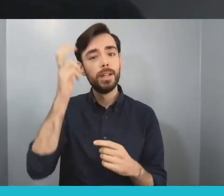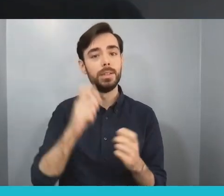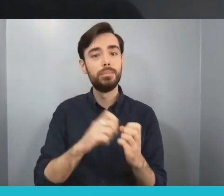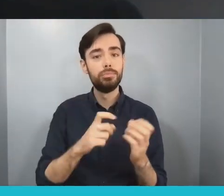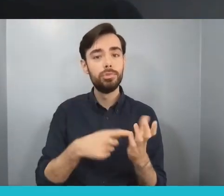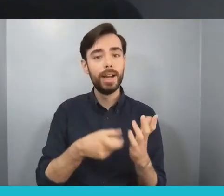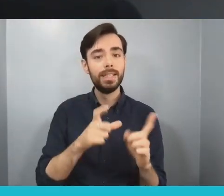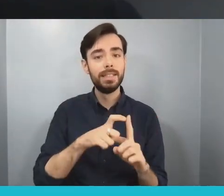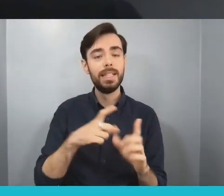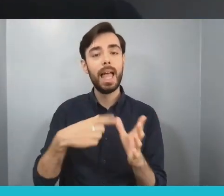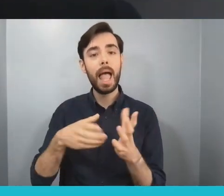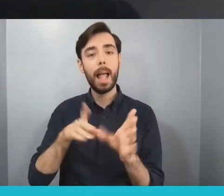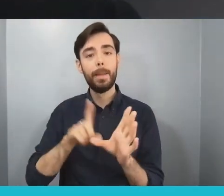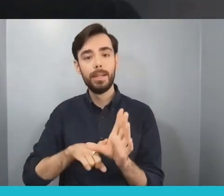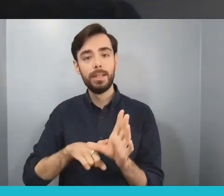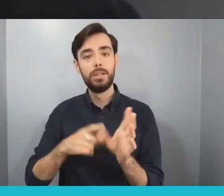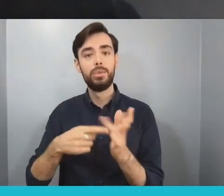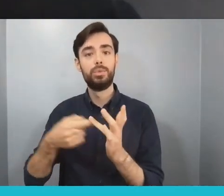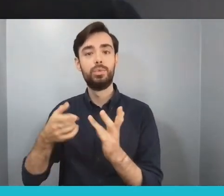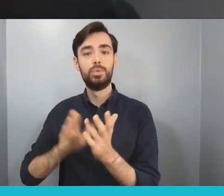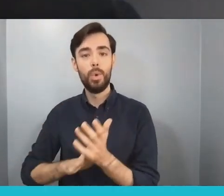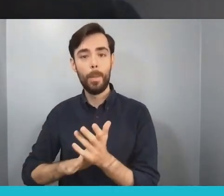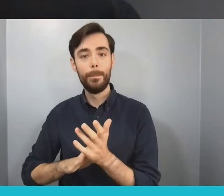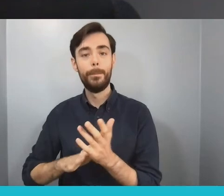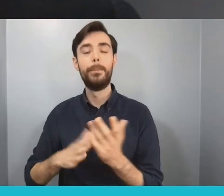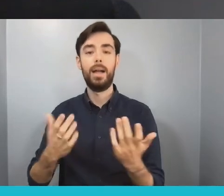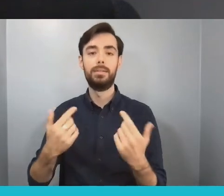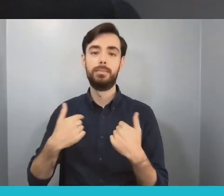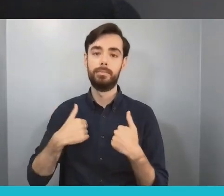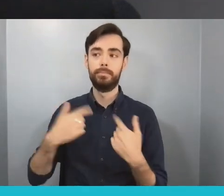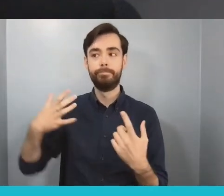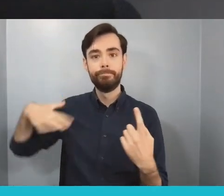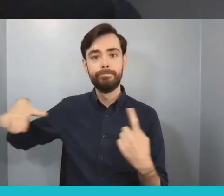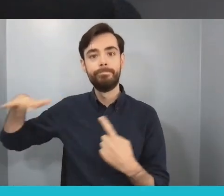everyone at the University including all the Faculty staff it has been such a pleasure